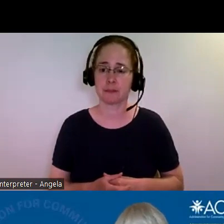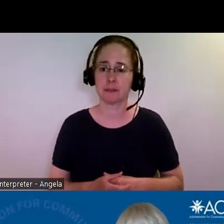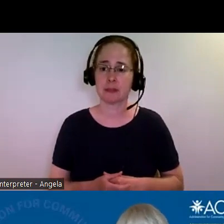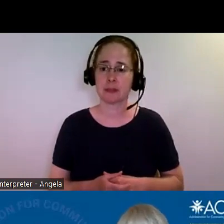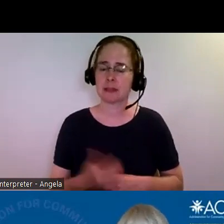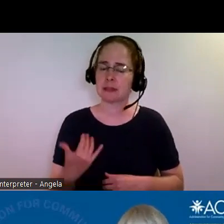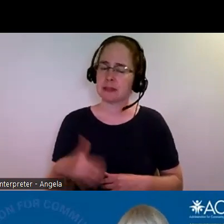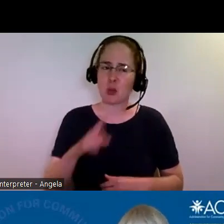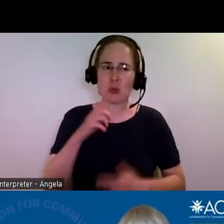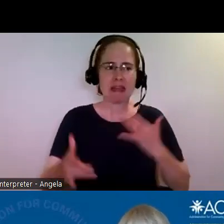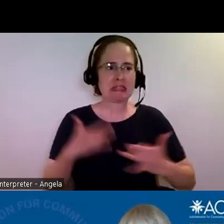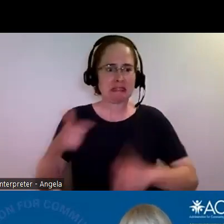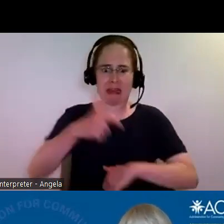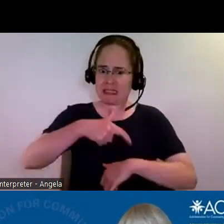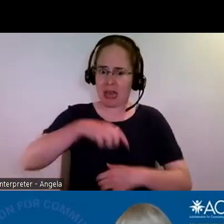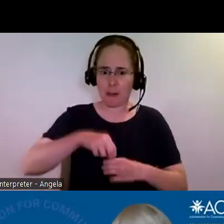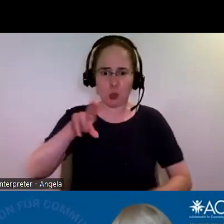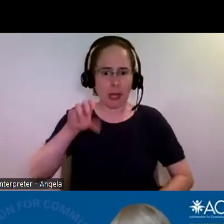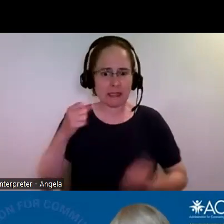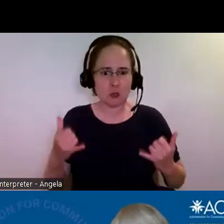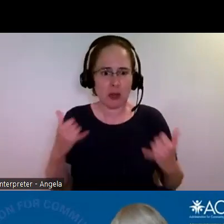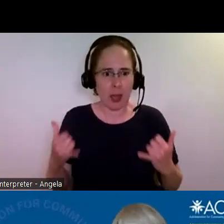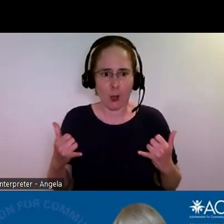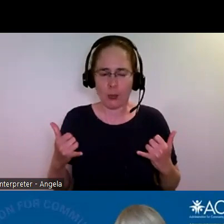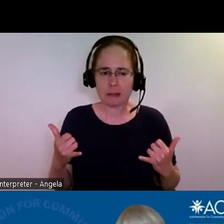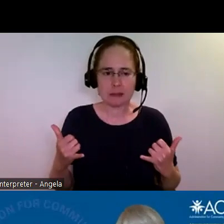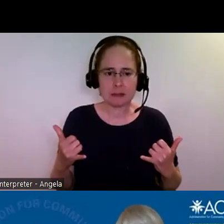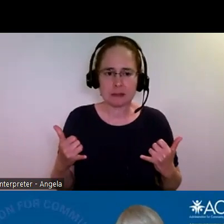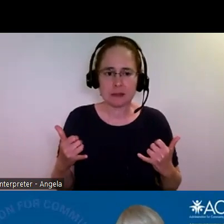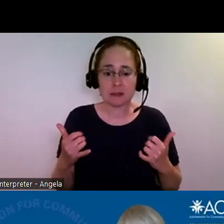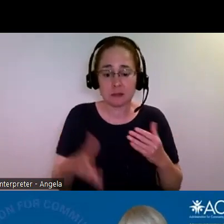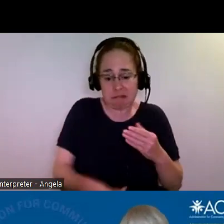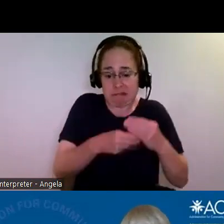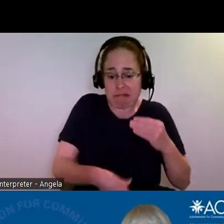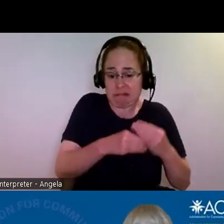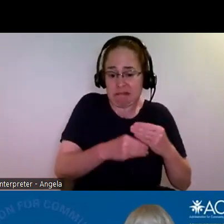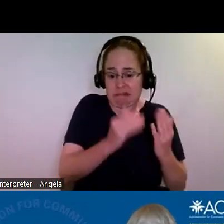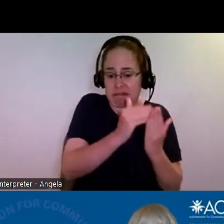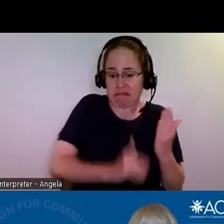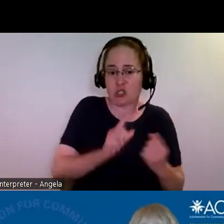an exciting time in the United States right now with the additions to the Rehab Act and